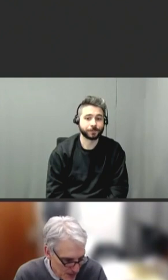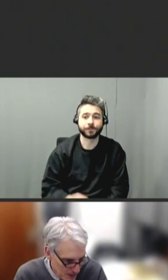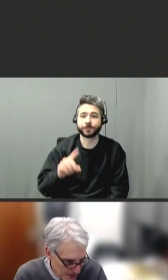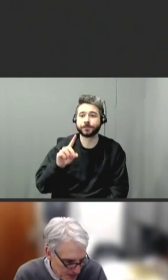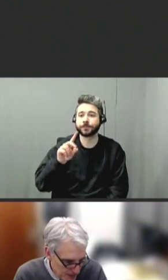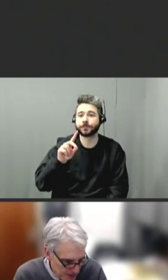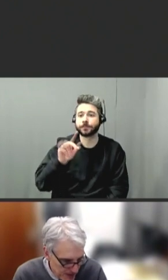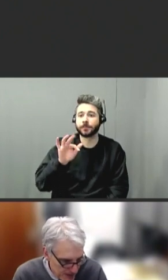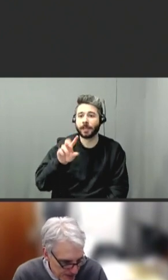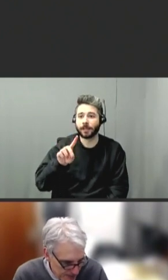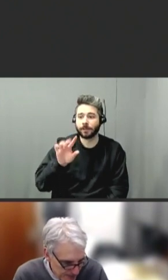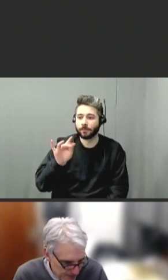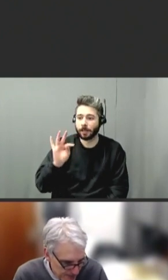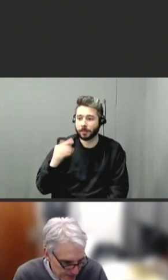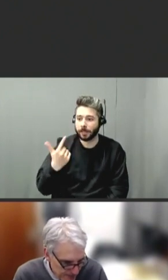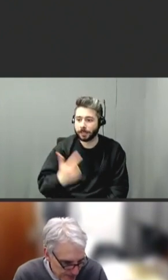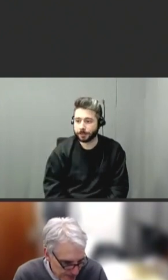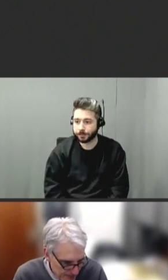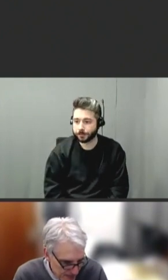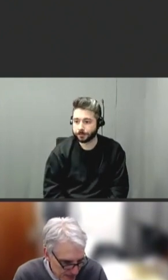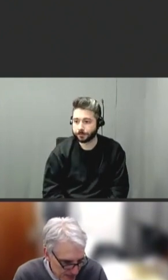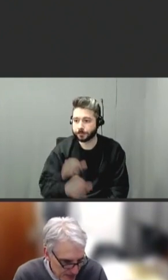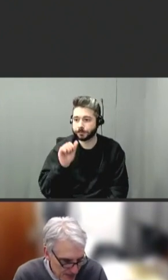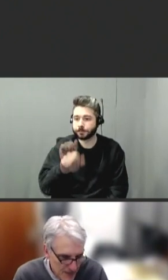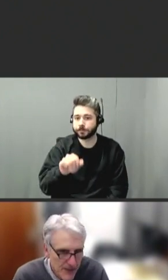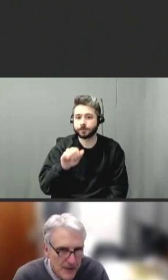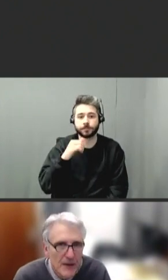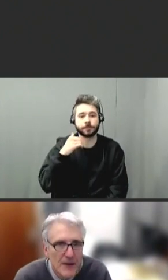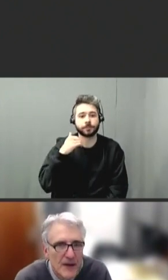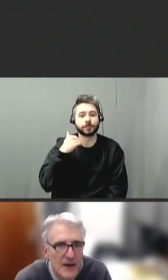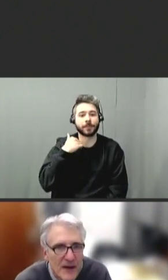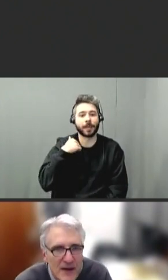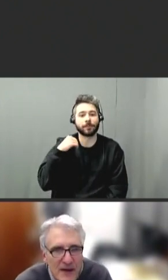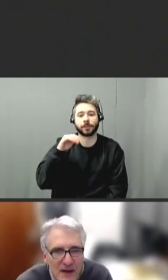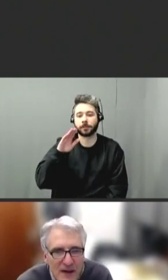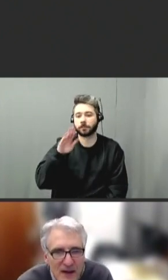David Fleming: Yes. Hi. I have a bandwidth issue, so I'm going to keep my video off. Thanks